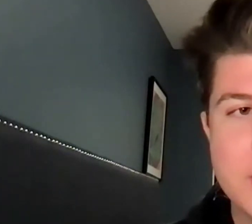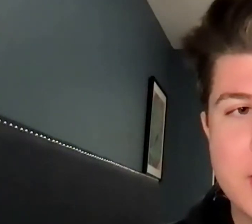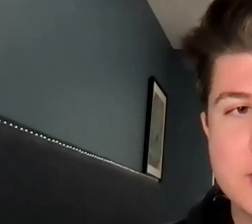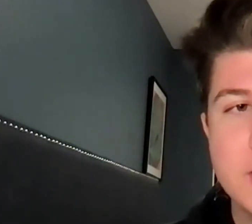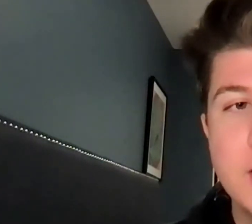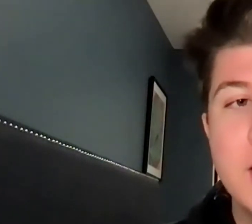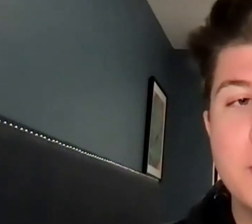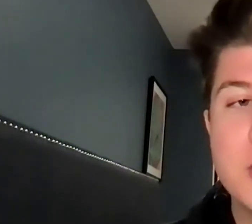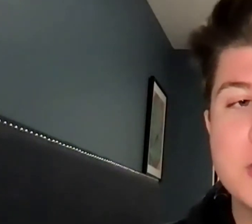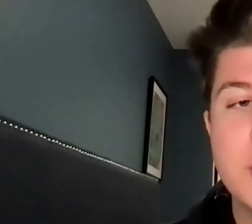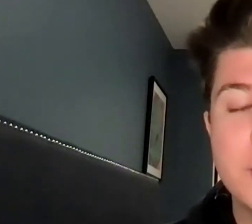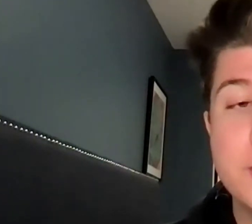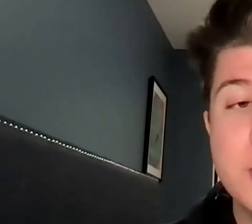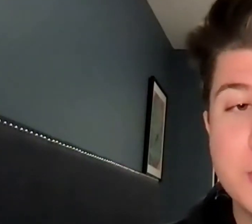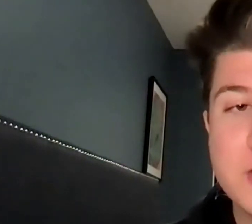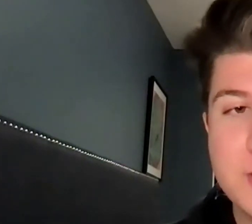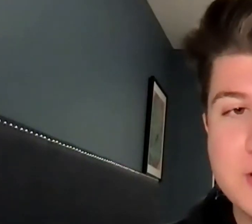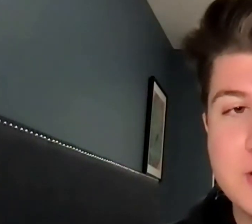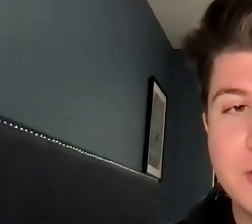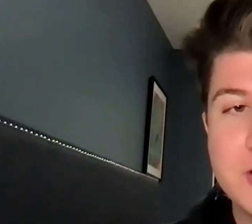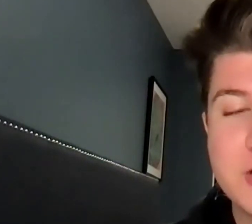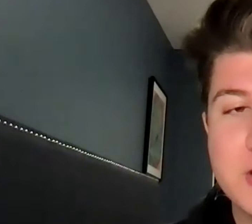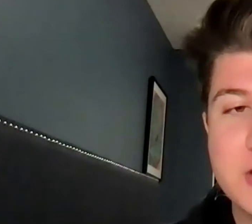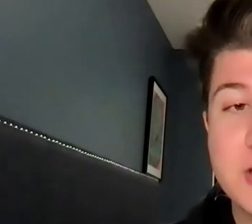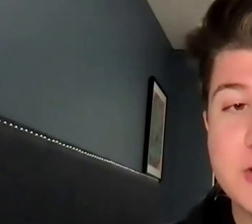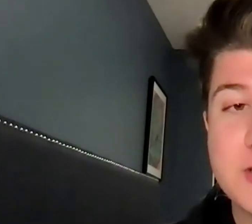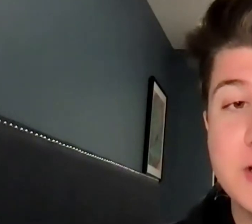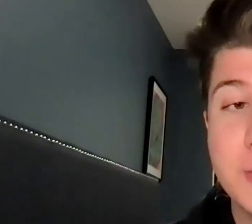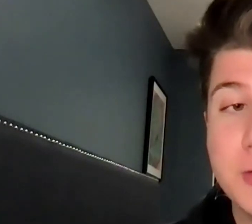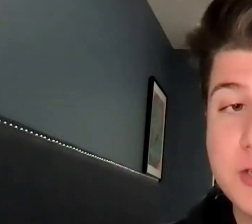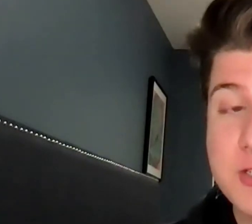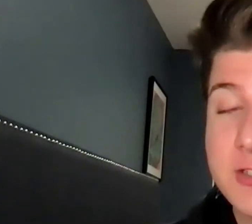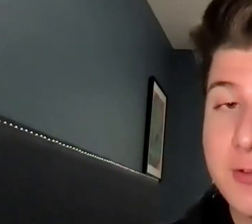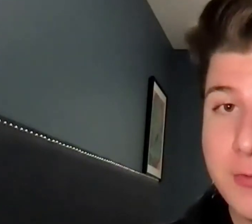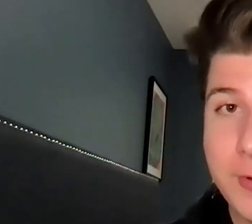desk marshalling through numerous pieces of legislation addressing criminal justice reform